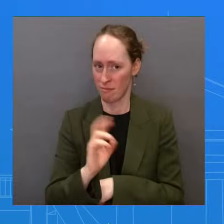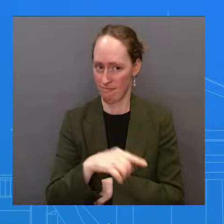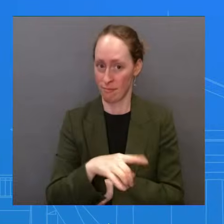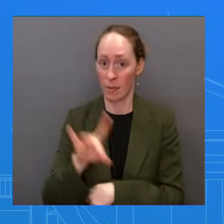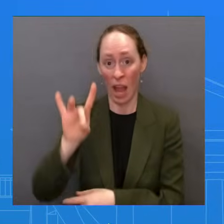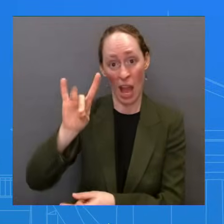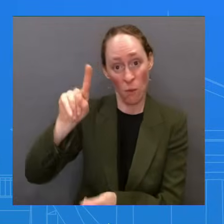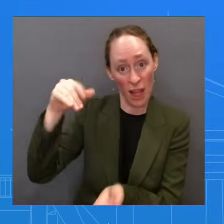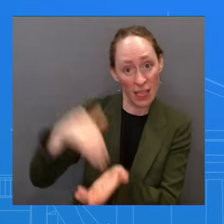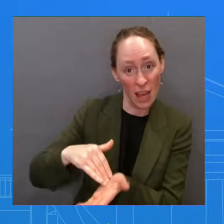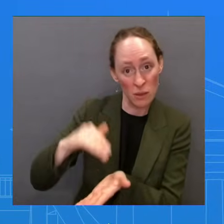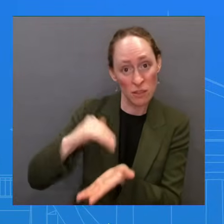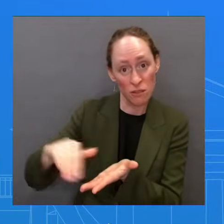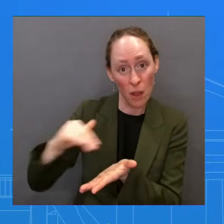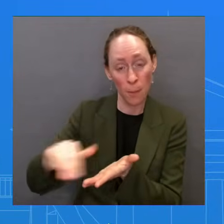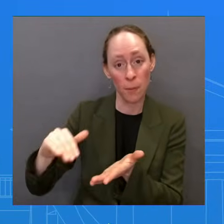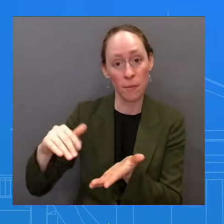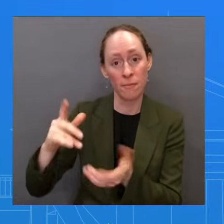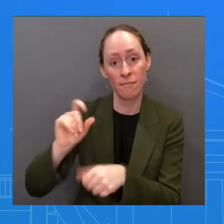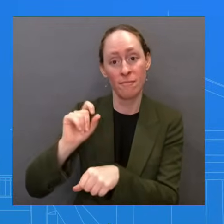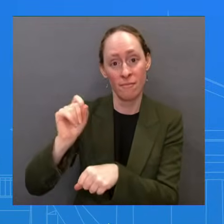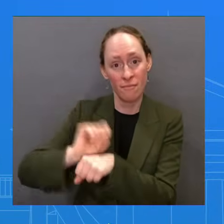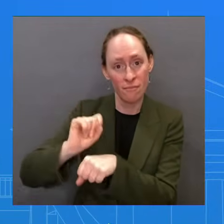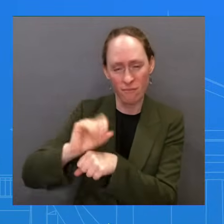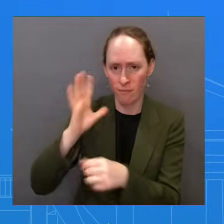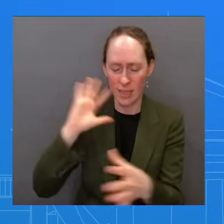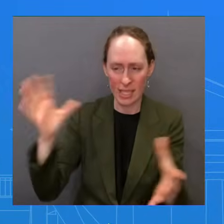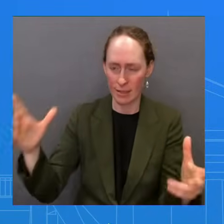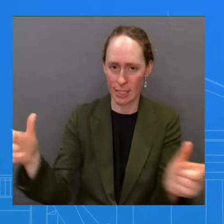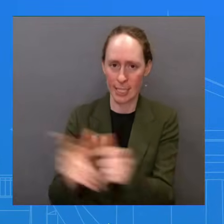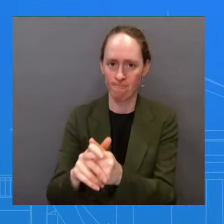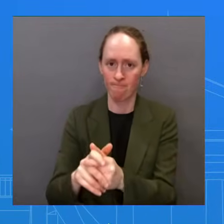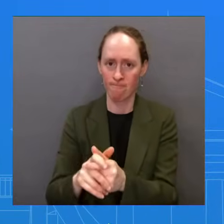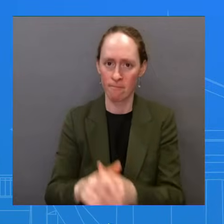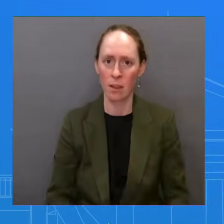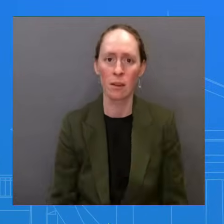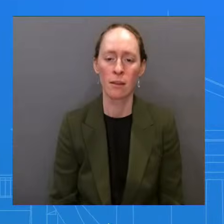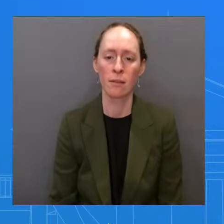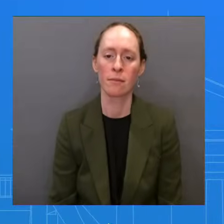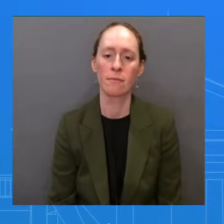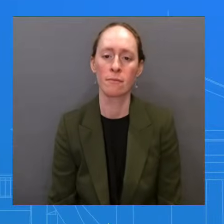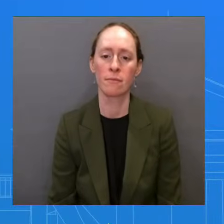and increase the disability claims backlog by an estimated 134,000.